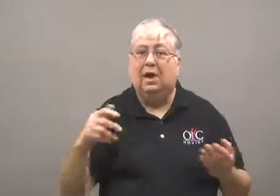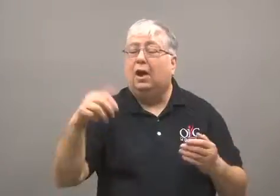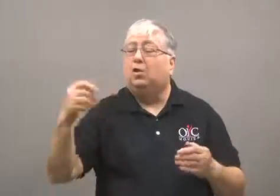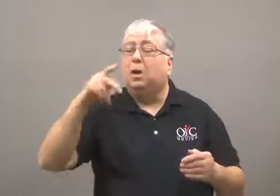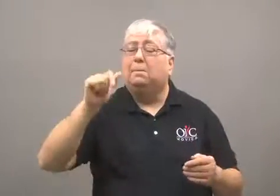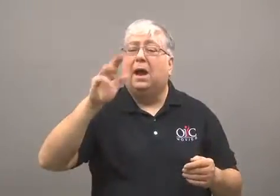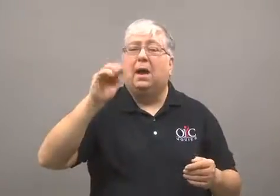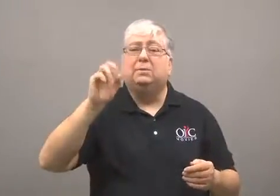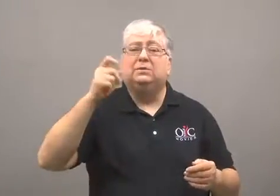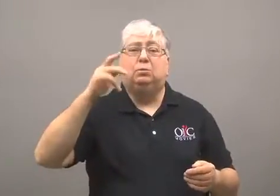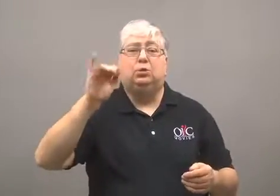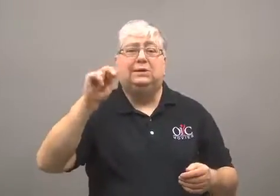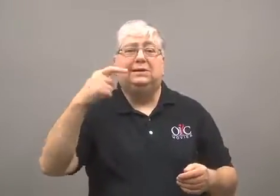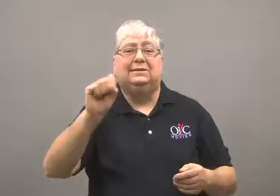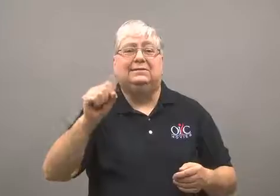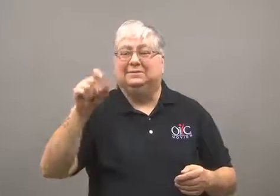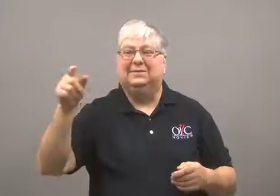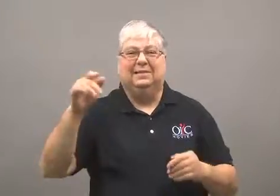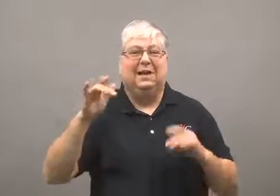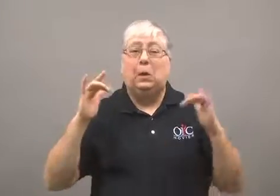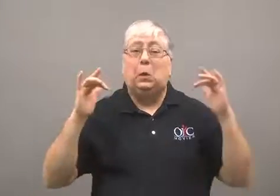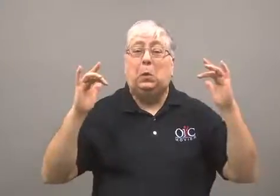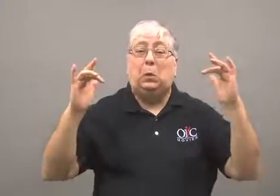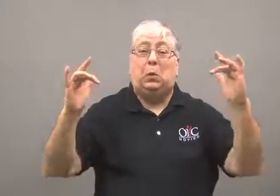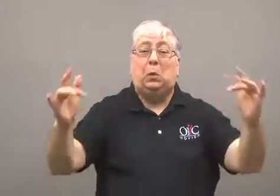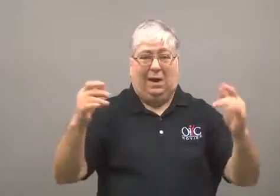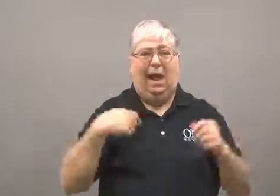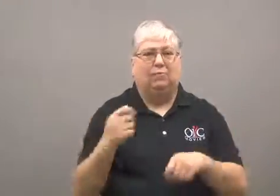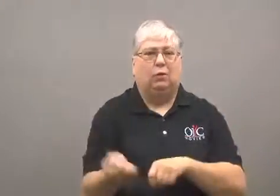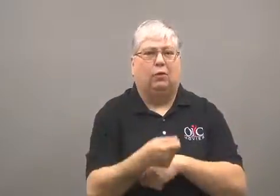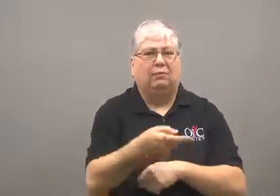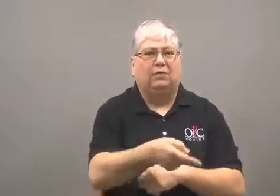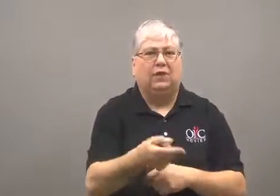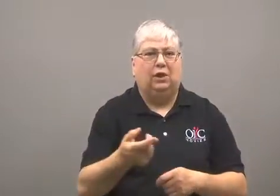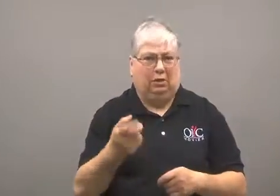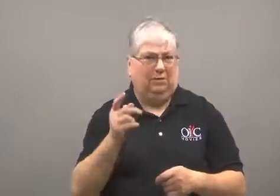Then there are the golf courses in Palm Springs, a desert area.